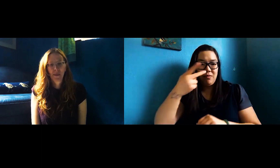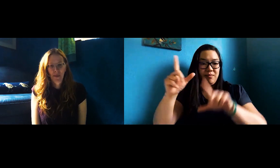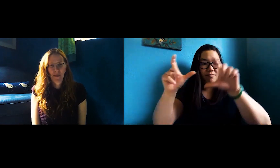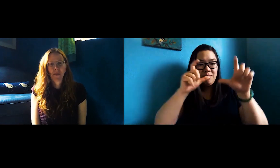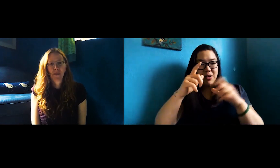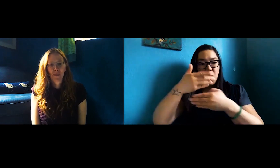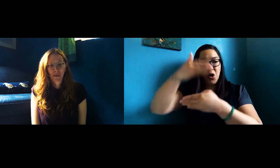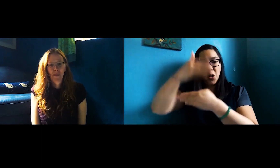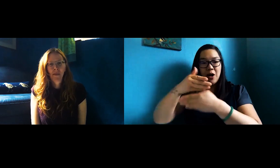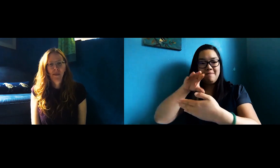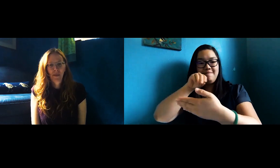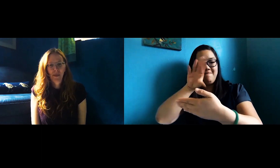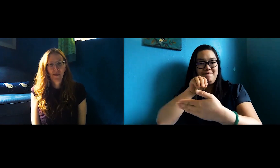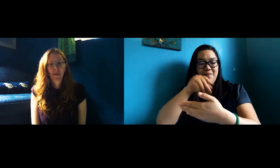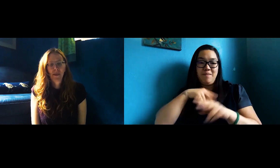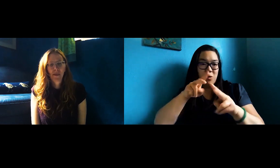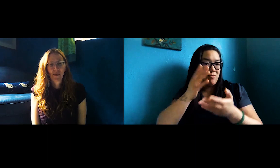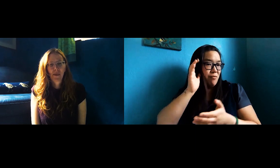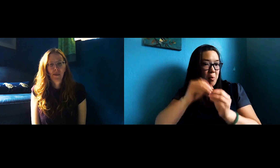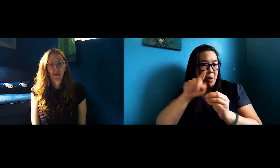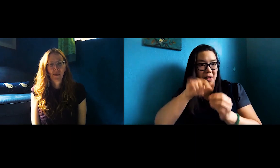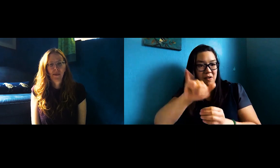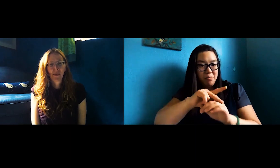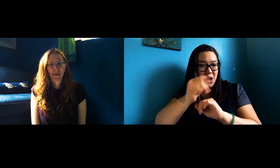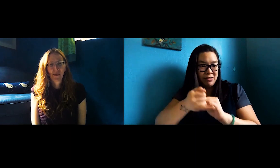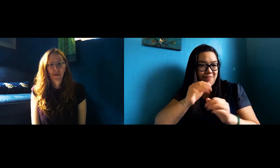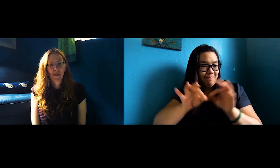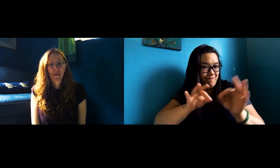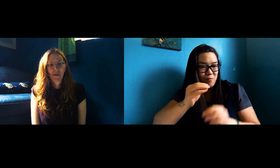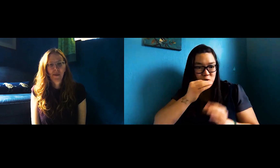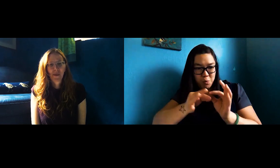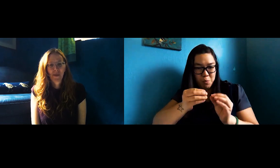she photographed people through the windows of their homes during quarantine, We'll be learning